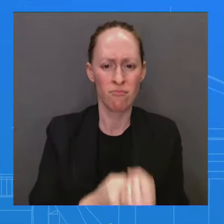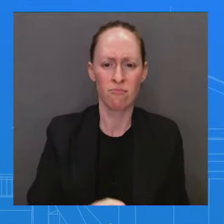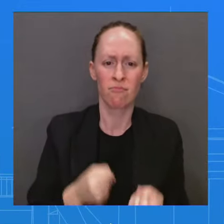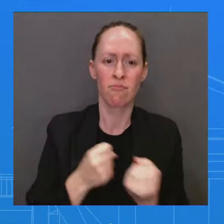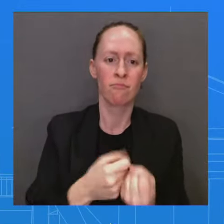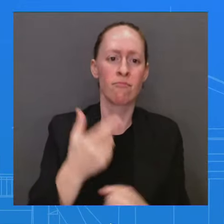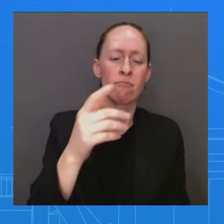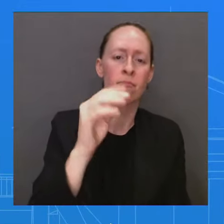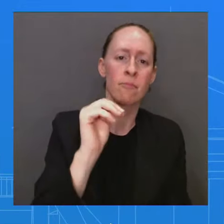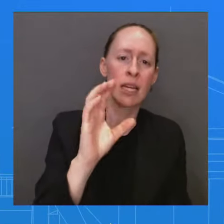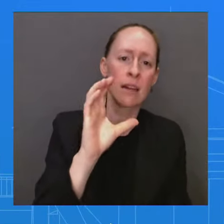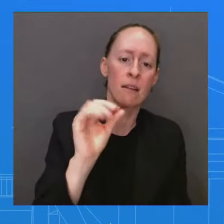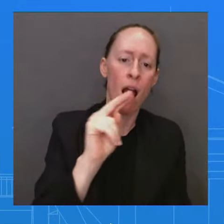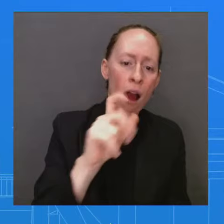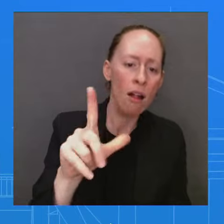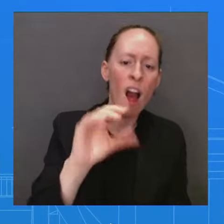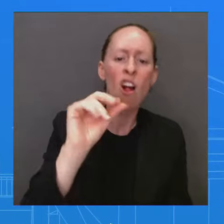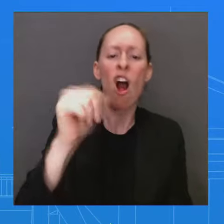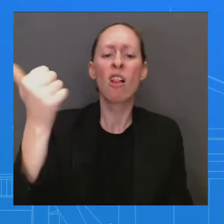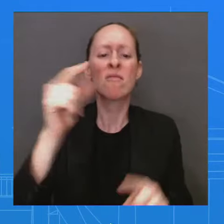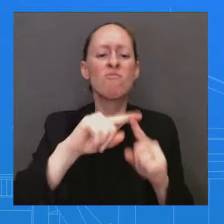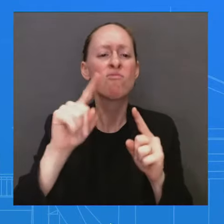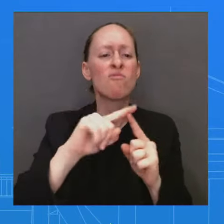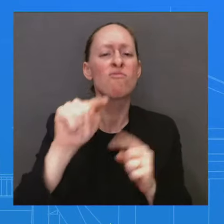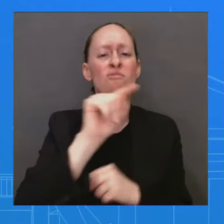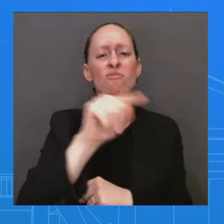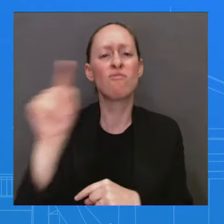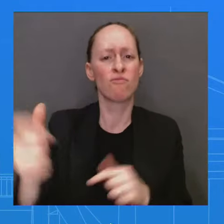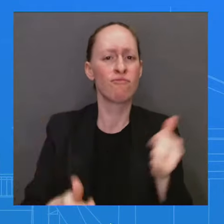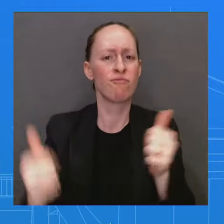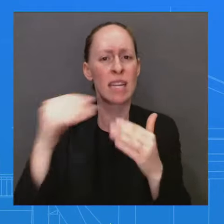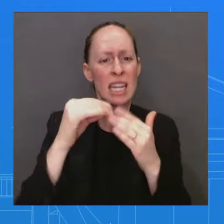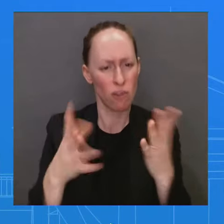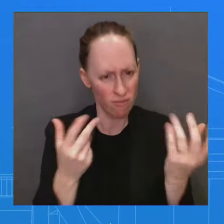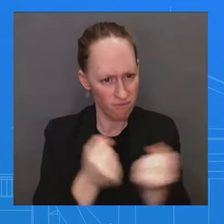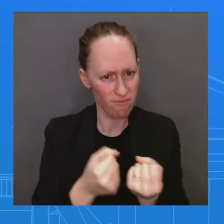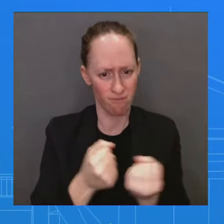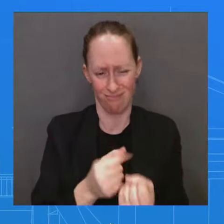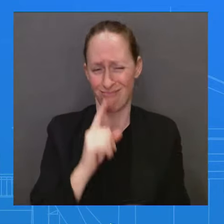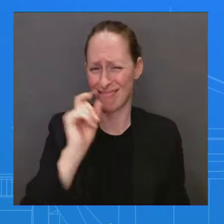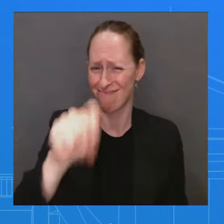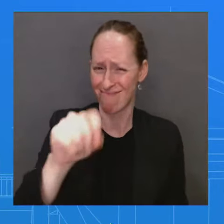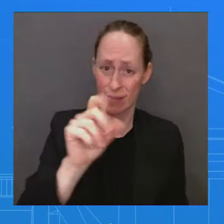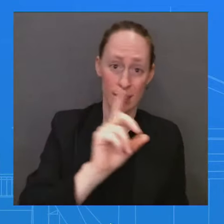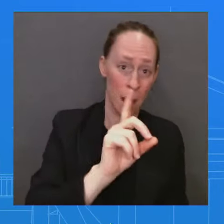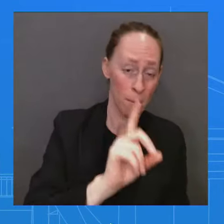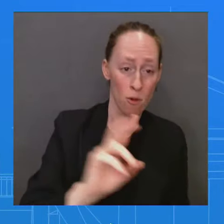So, we believe there is actually strong bipartisan support for this supplemental package that --